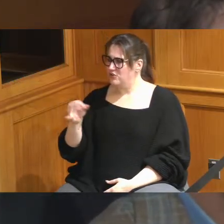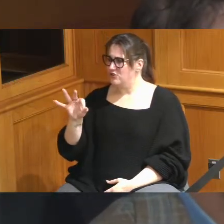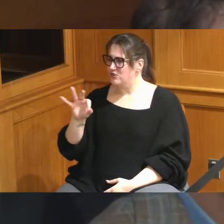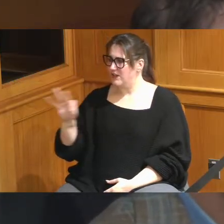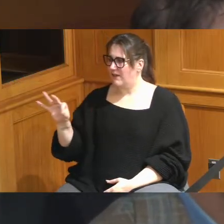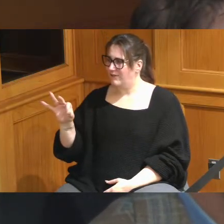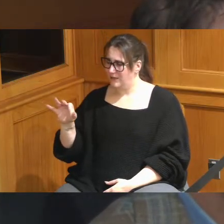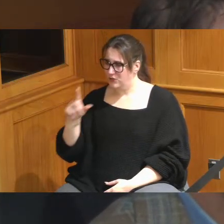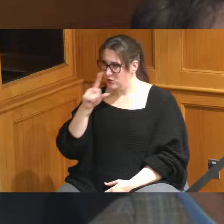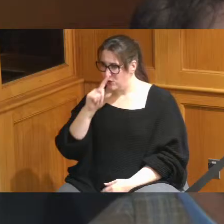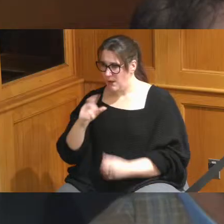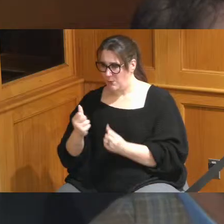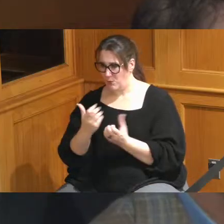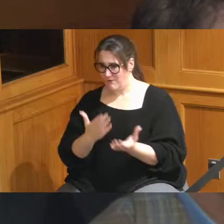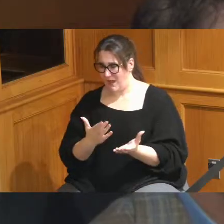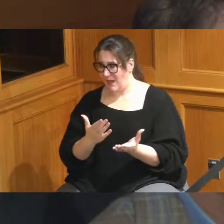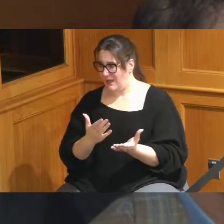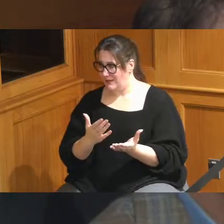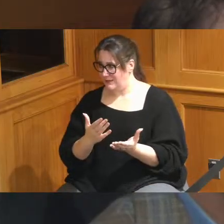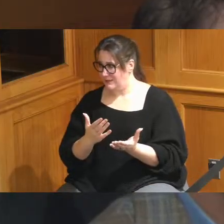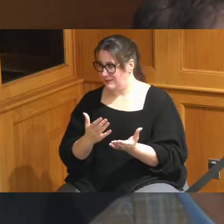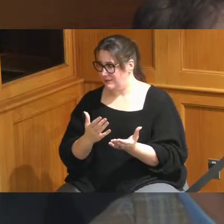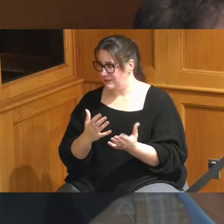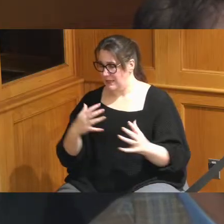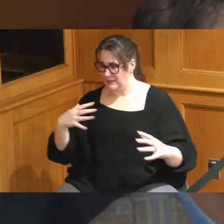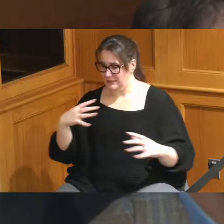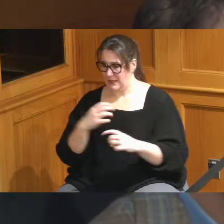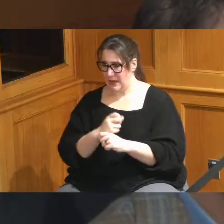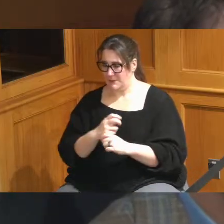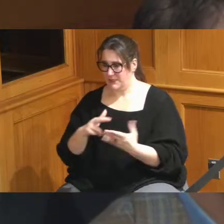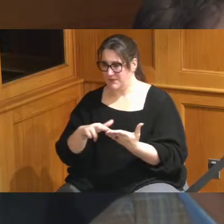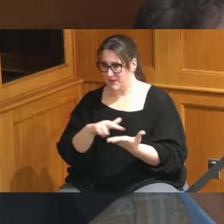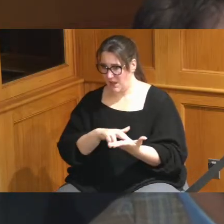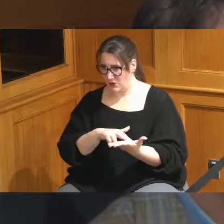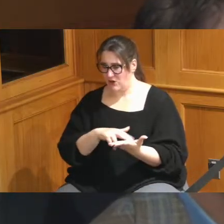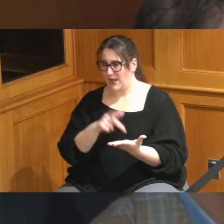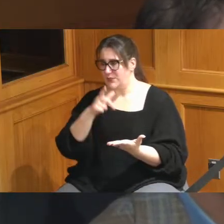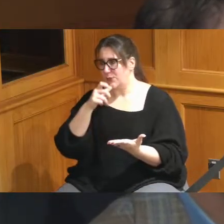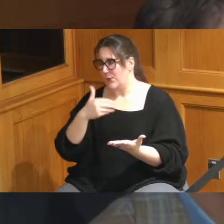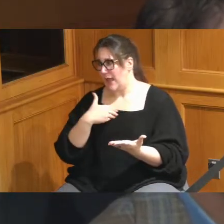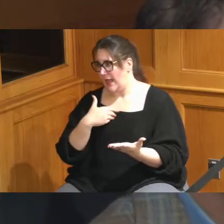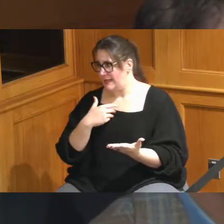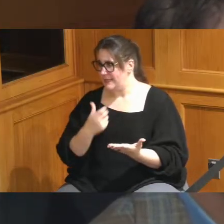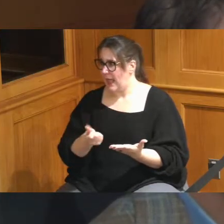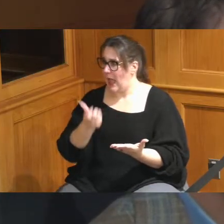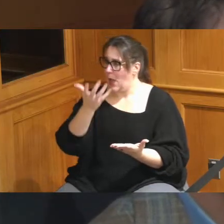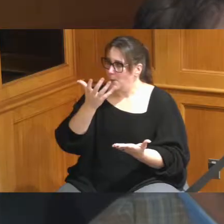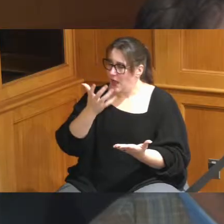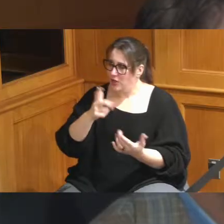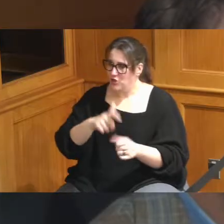provide with me a whole synopsis of the contracts, who got the contracts, how much is the contracts,